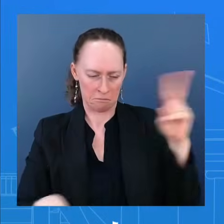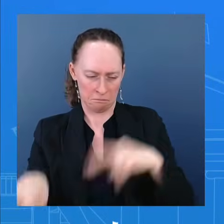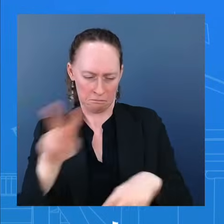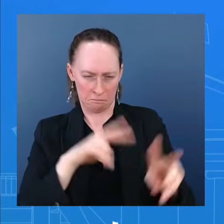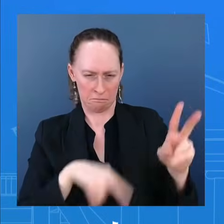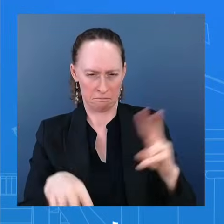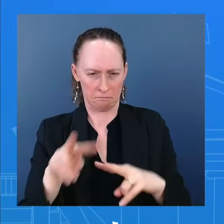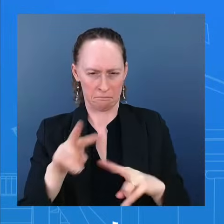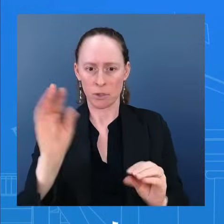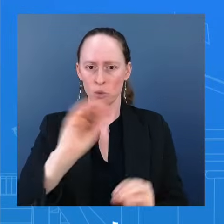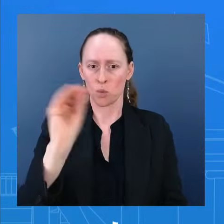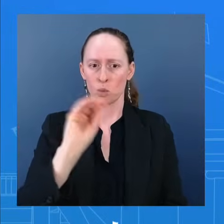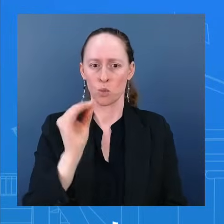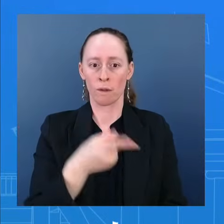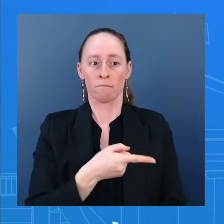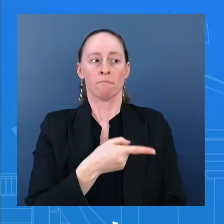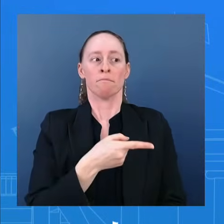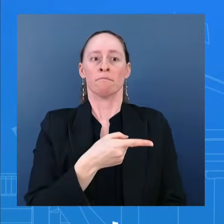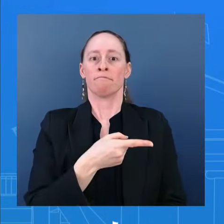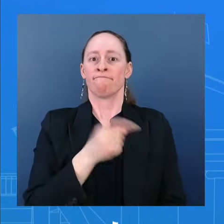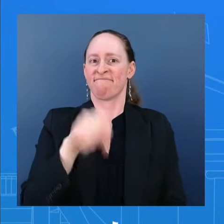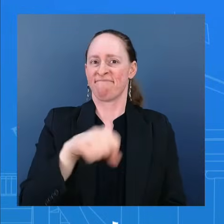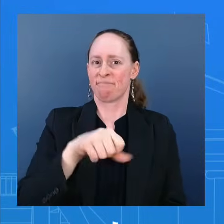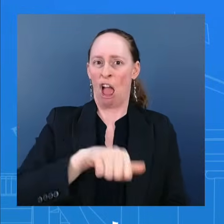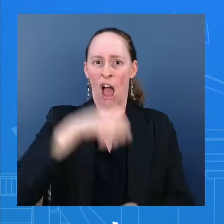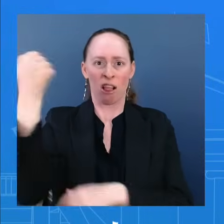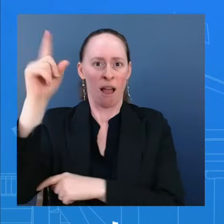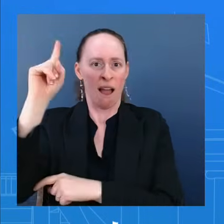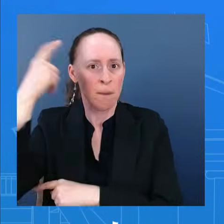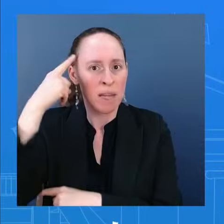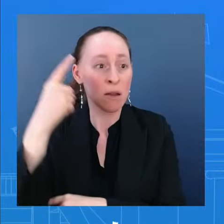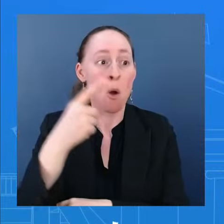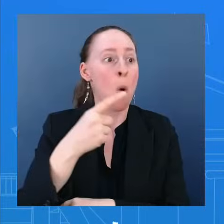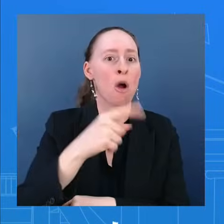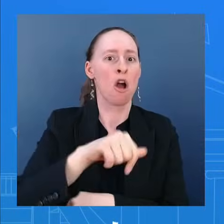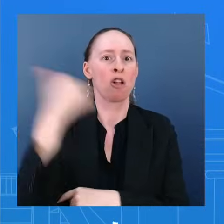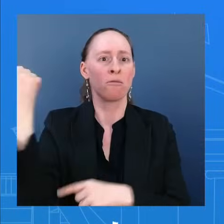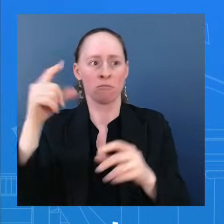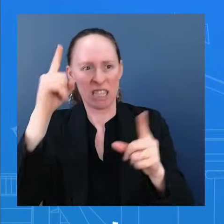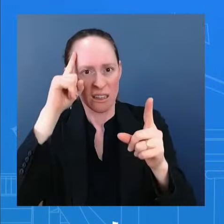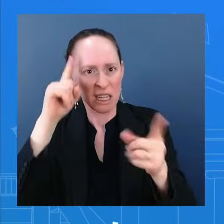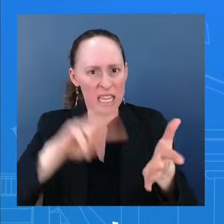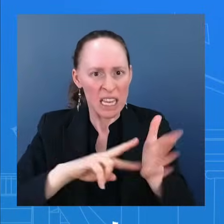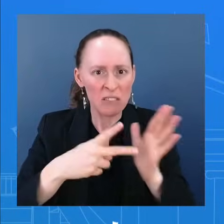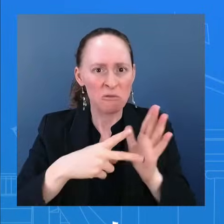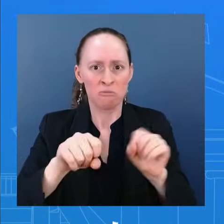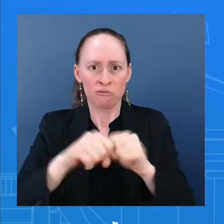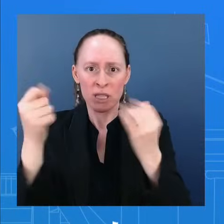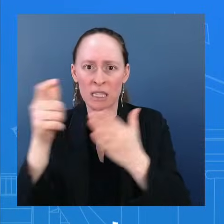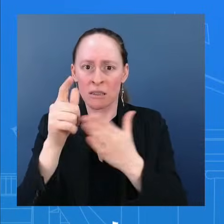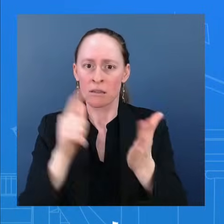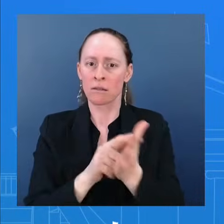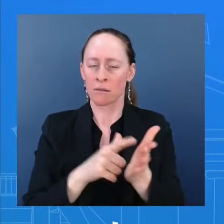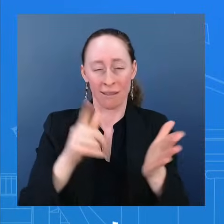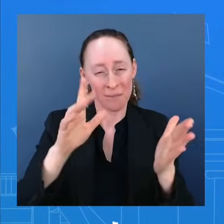But, Jacqui, I would remind you, we're at the beginning here, not the end. There's a lot more work to be done, and we're working closely with the state